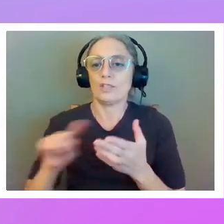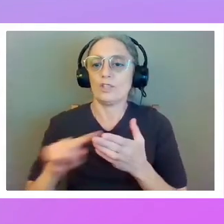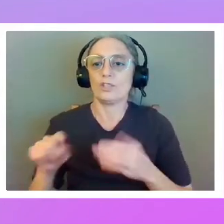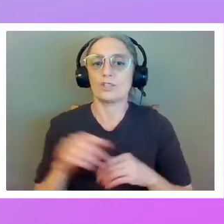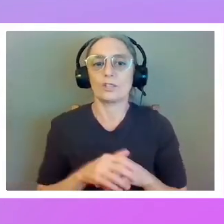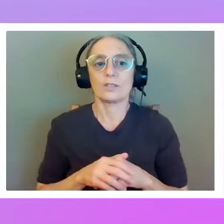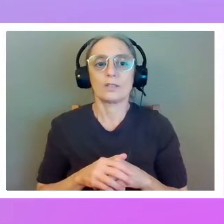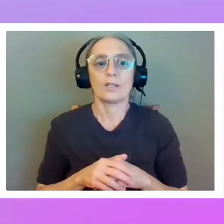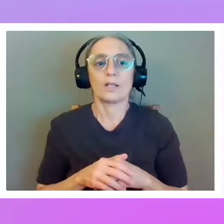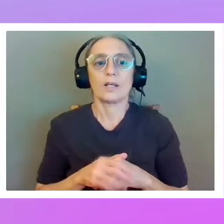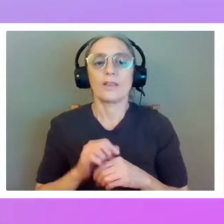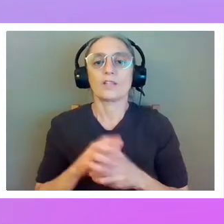If you just look for it.